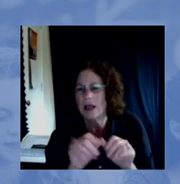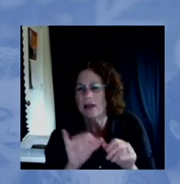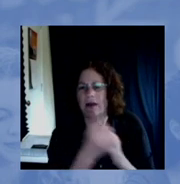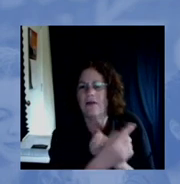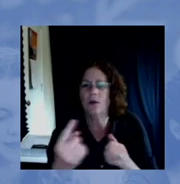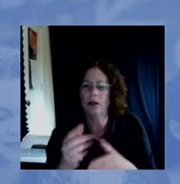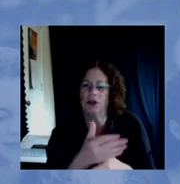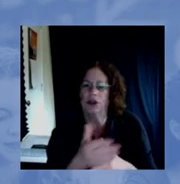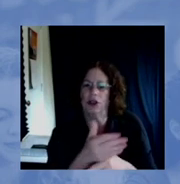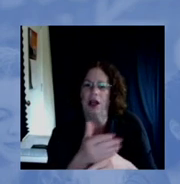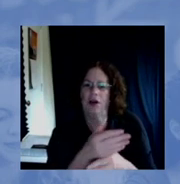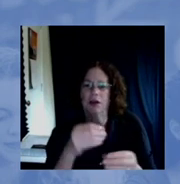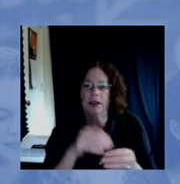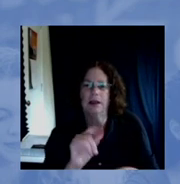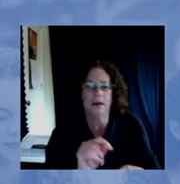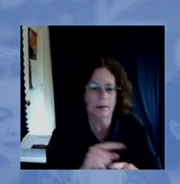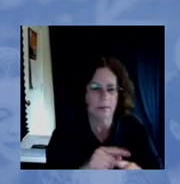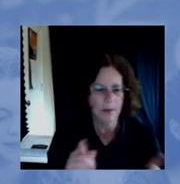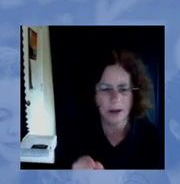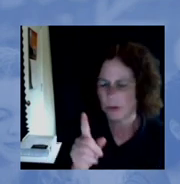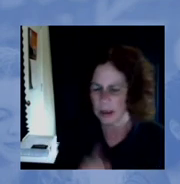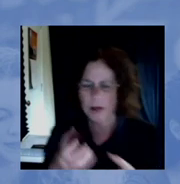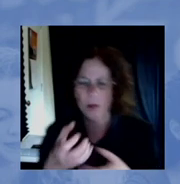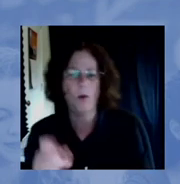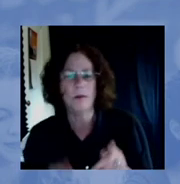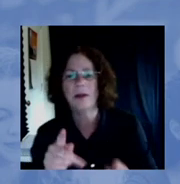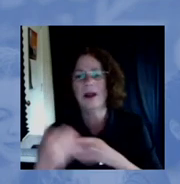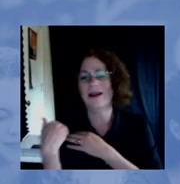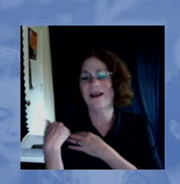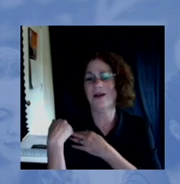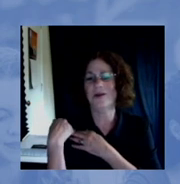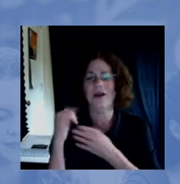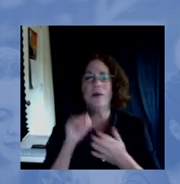IT. BUT YOU CANNOT HOLD PEOPLE ACCOUNTABLE THAT WERE NOT PART OF THE CONVERSATION FROM THE VERY BEGINNING.